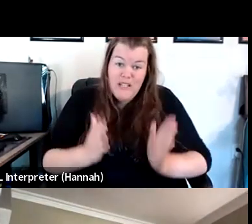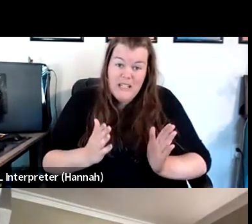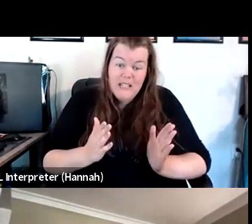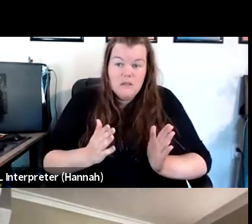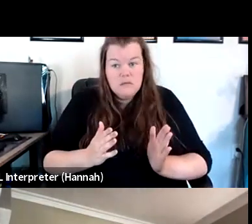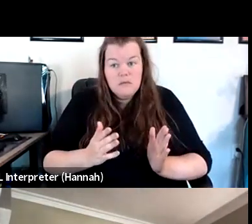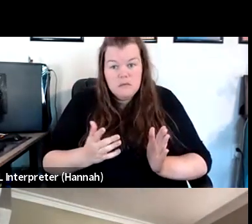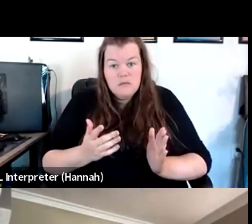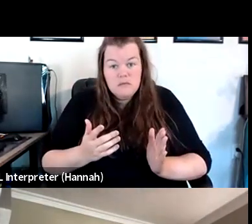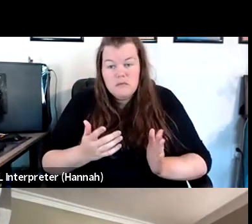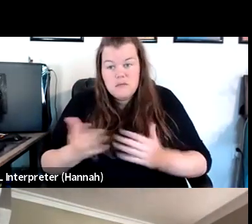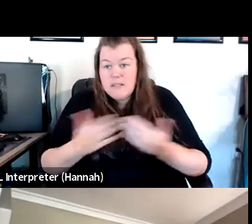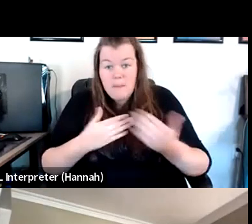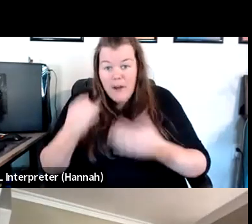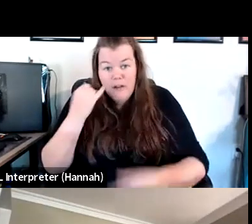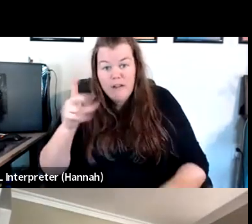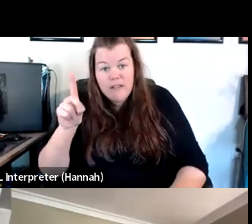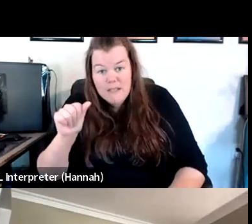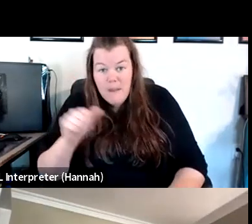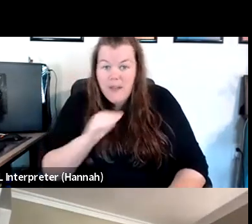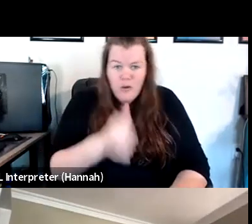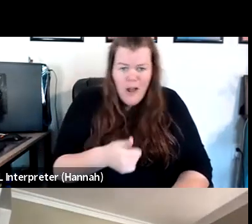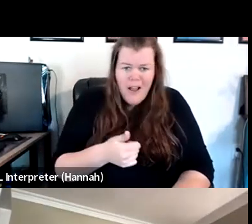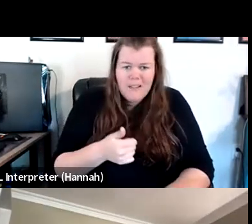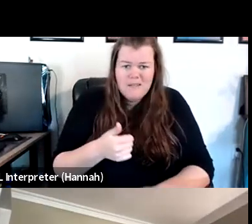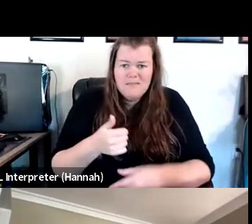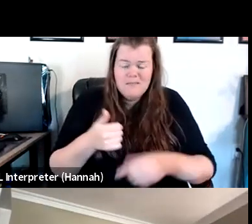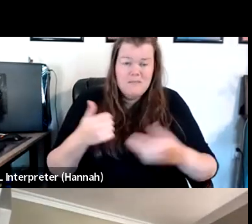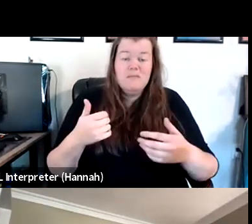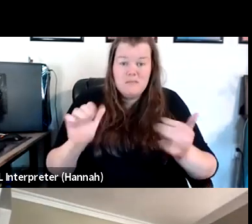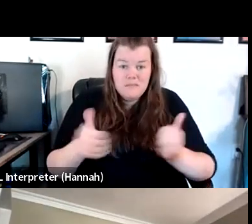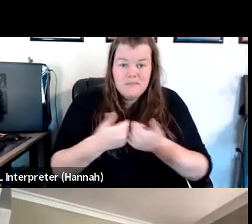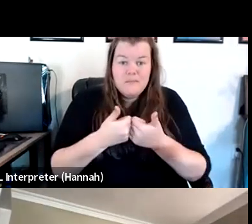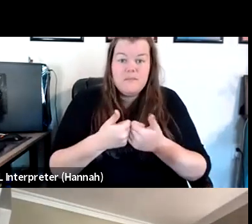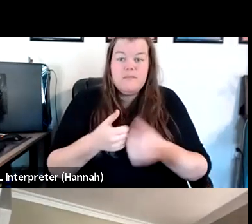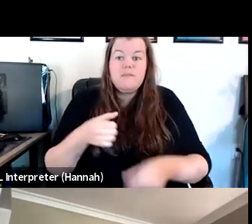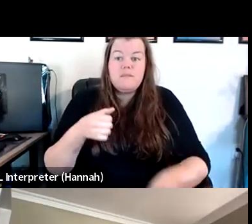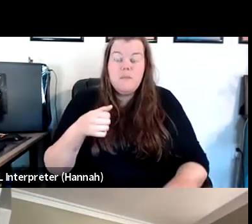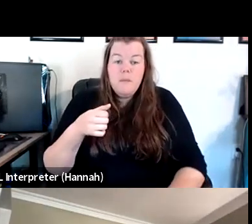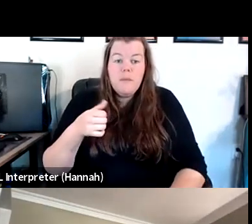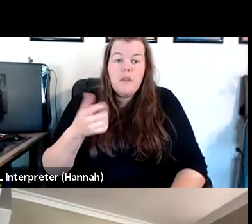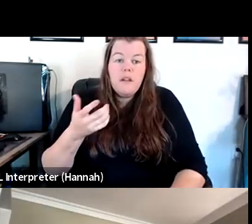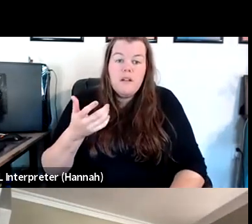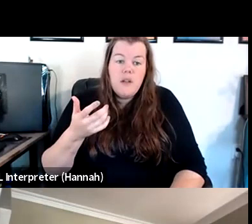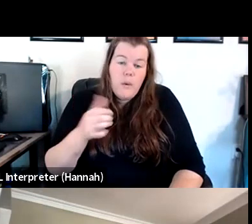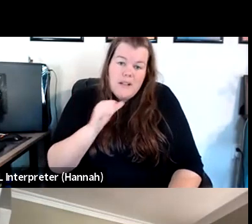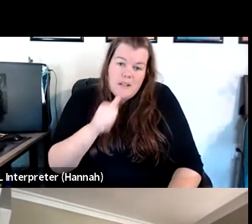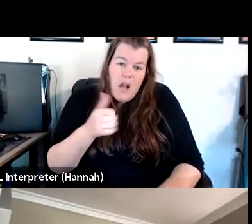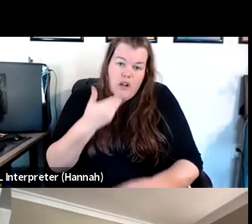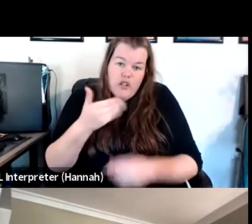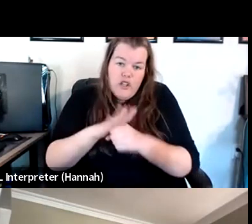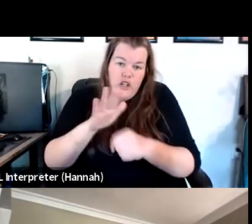disability or not right um so it's not an adequate system. It's not even close to an adequate system